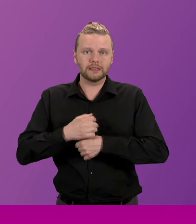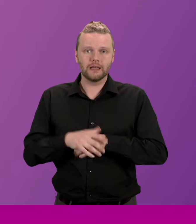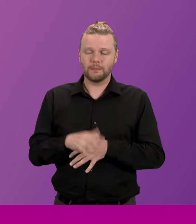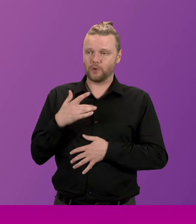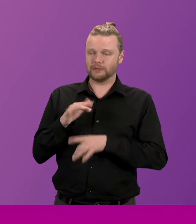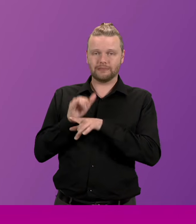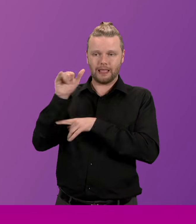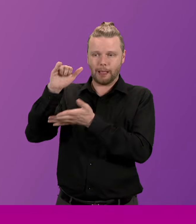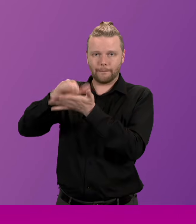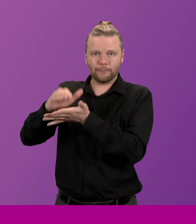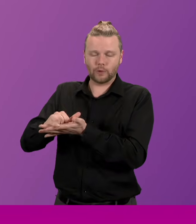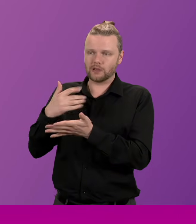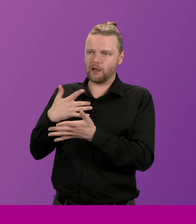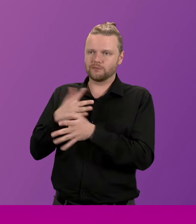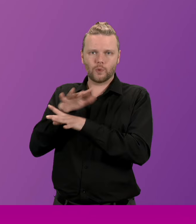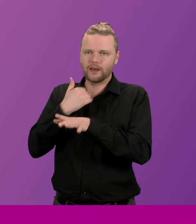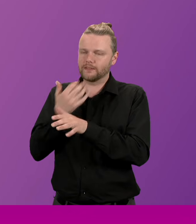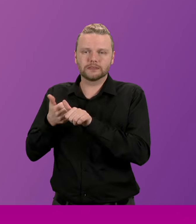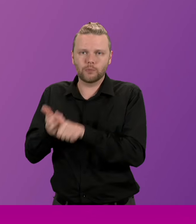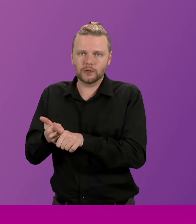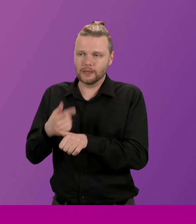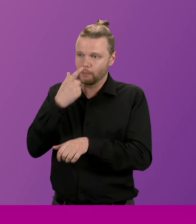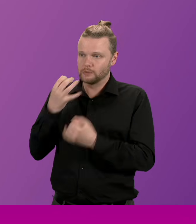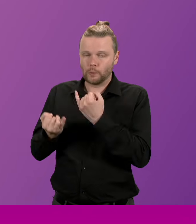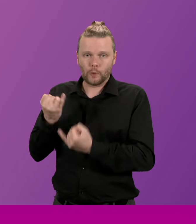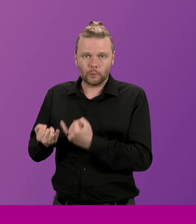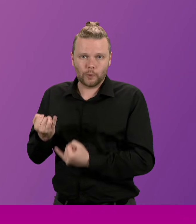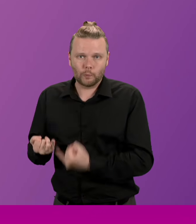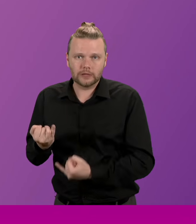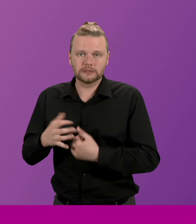Ltd as a reason for the cuts, which could get even worse if further reassurances are